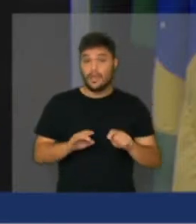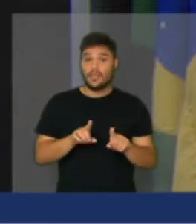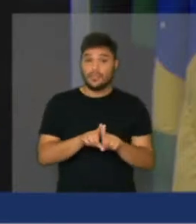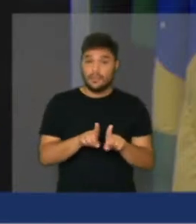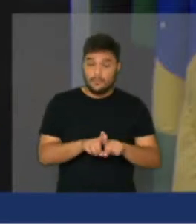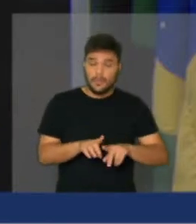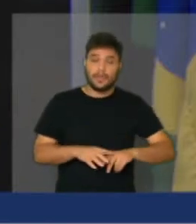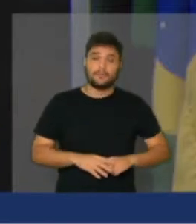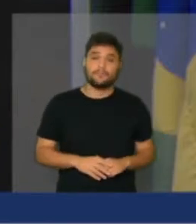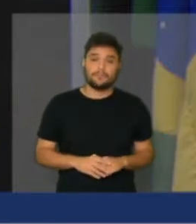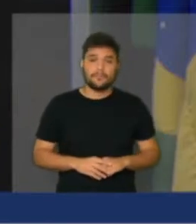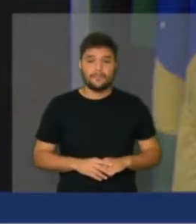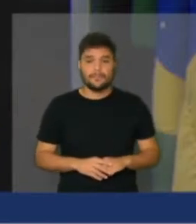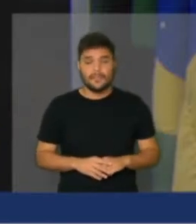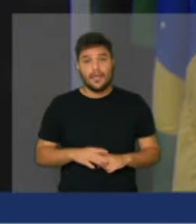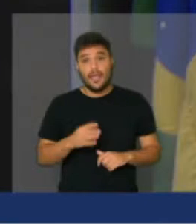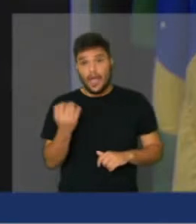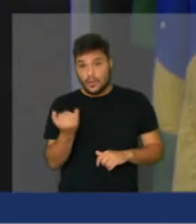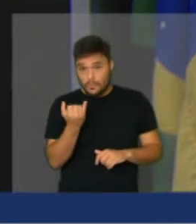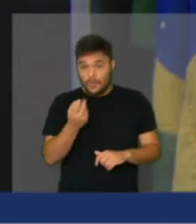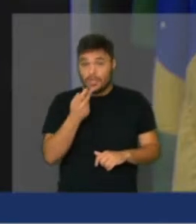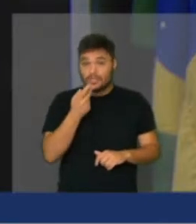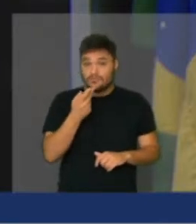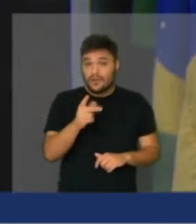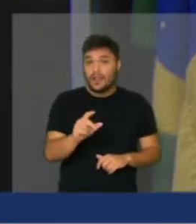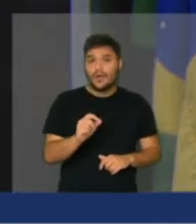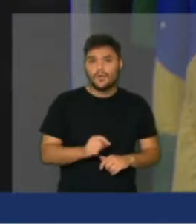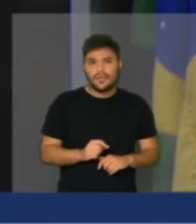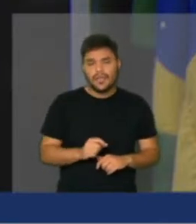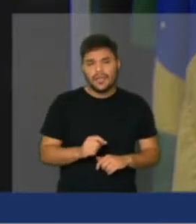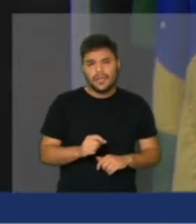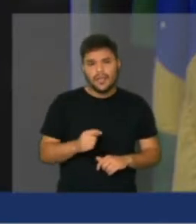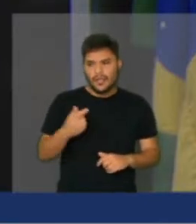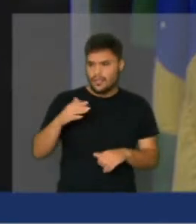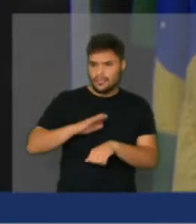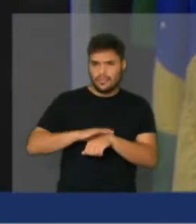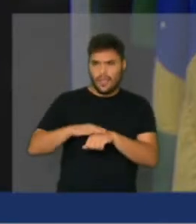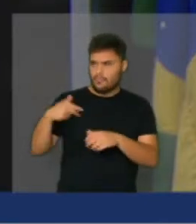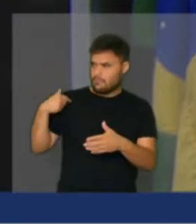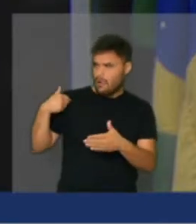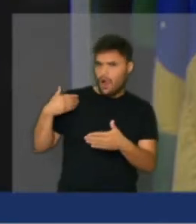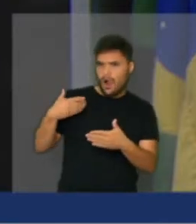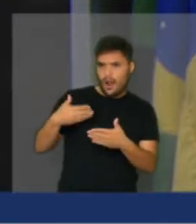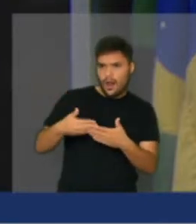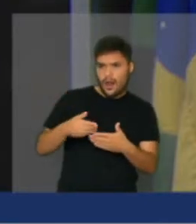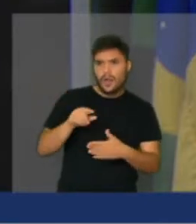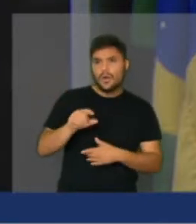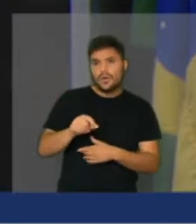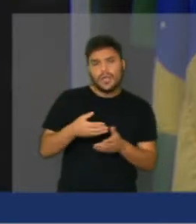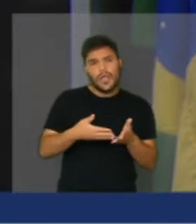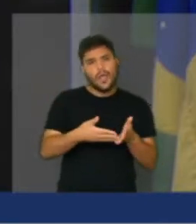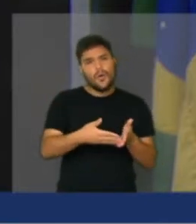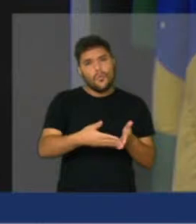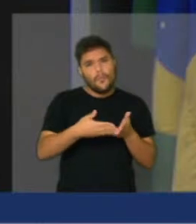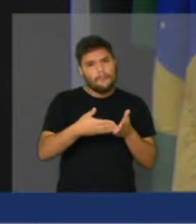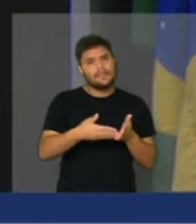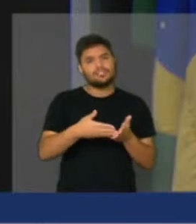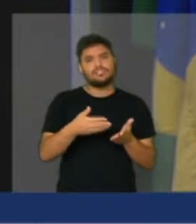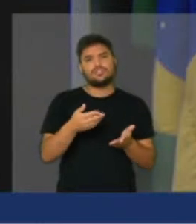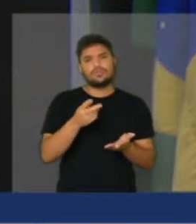MAIS RESSALTAR QUE ASSISTIRAM NOS ÚLTIMOS TEMPOS UM APELO CASO ELA CONSEQUENTE NA ESFERA